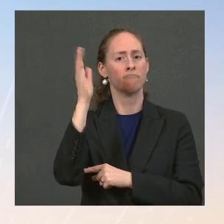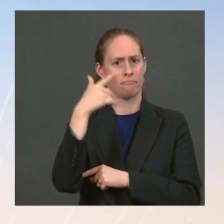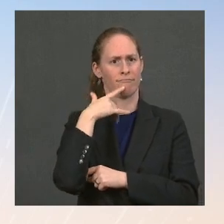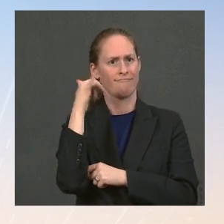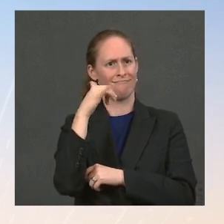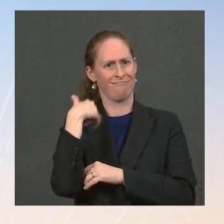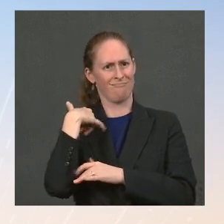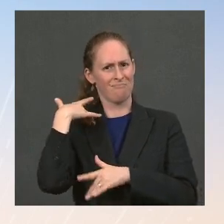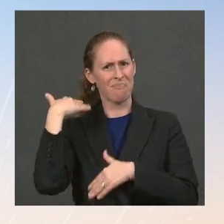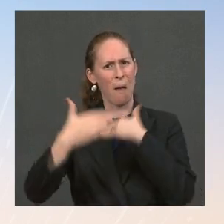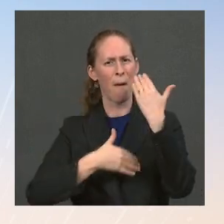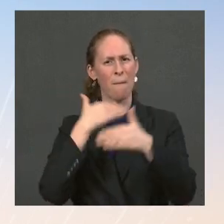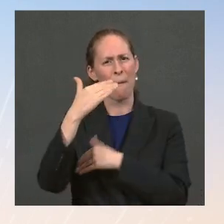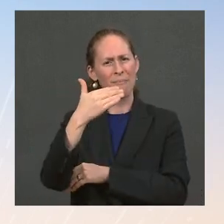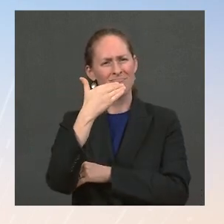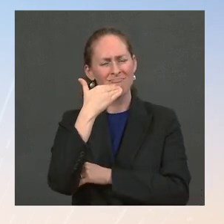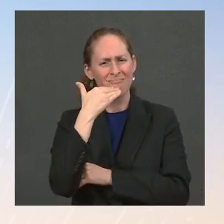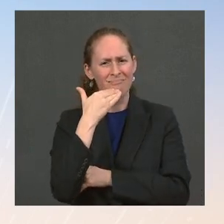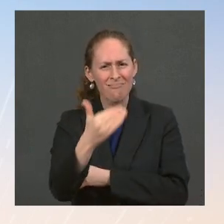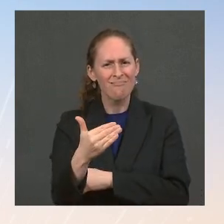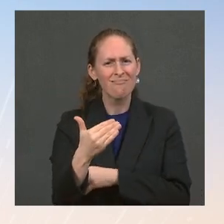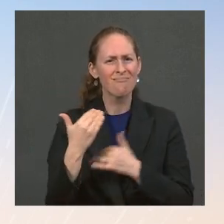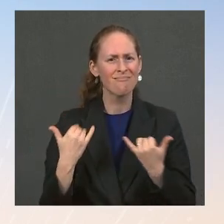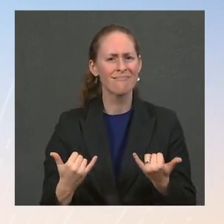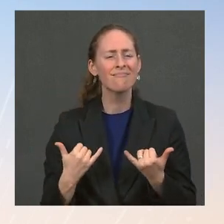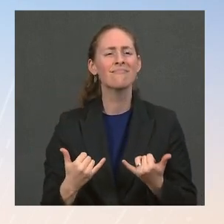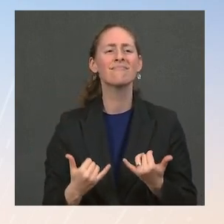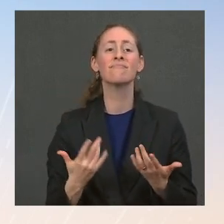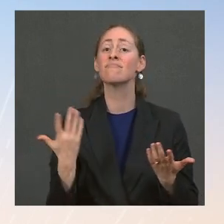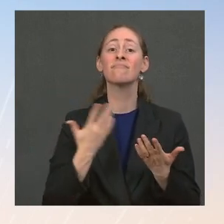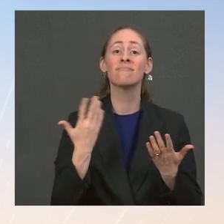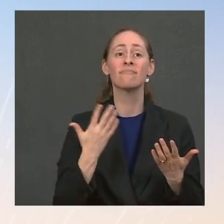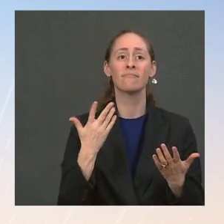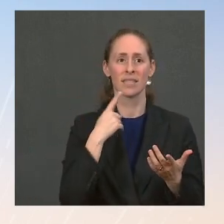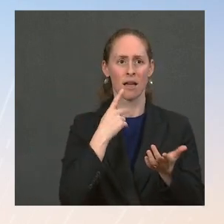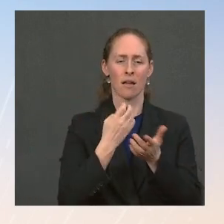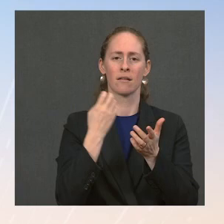We're at a faster projection of economic growth than we were at a year ago, far and away.